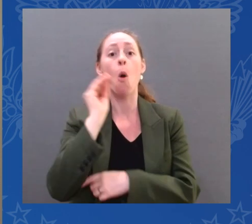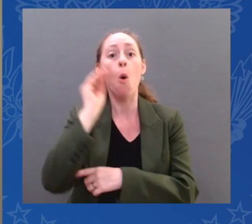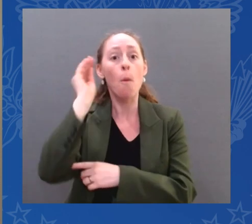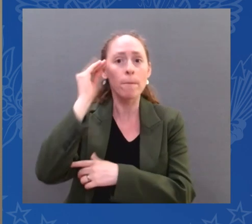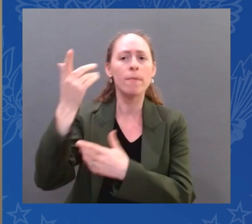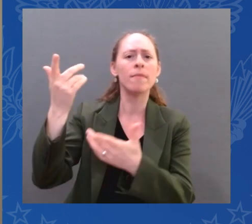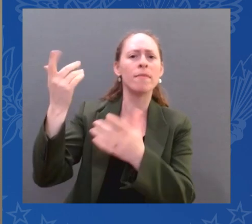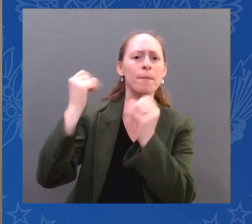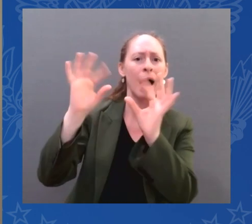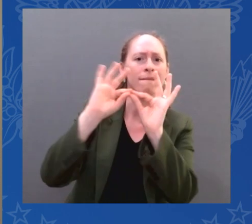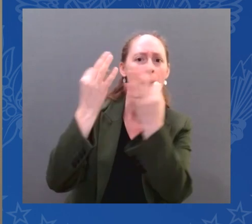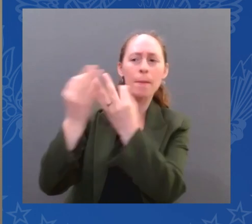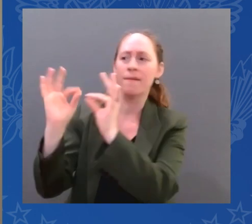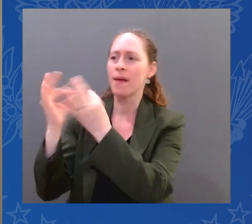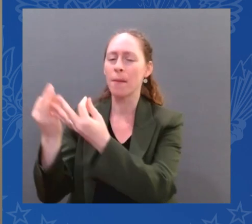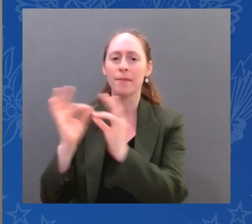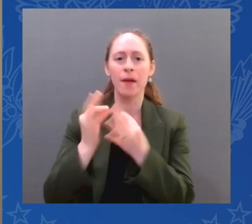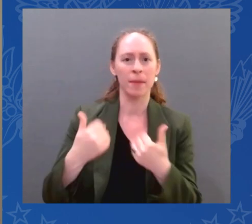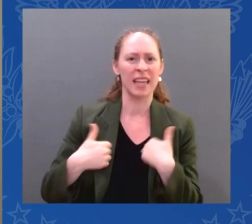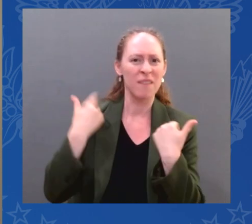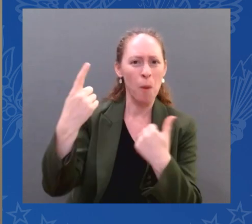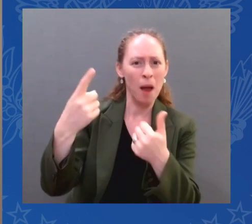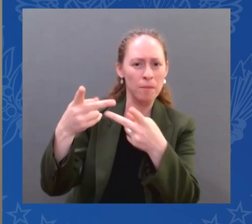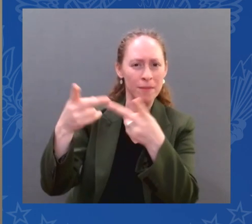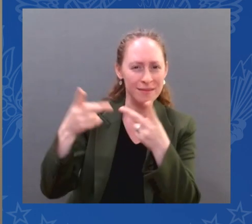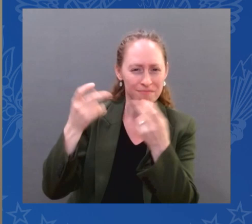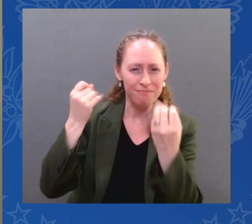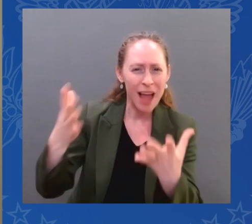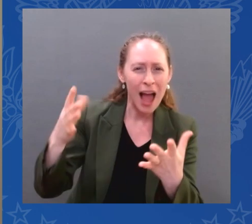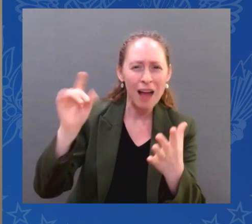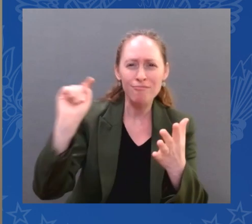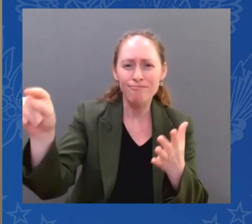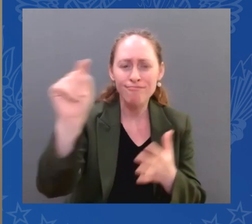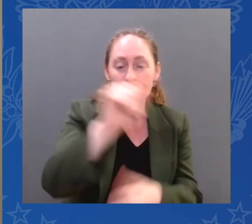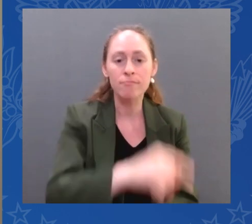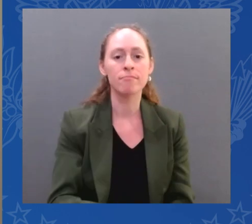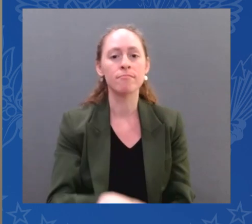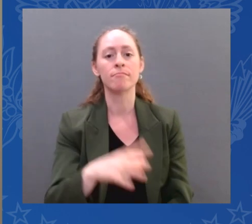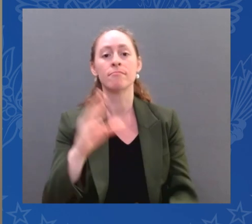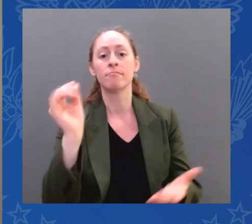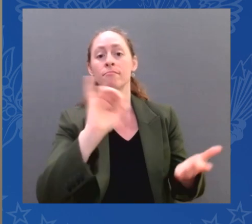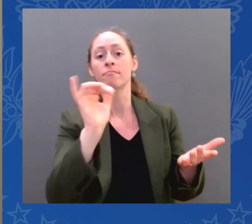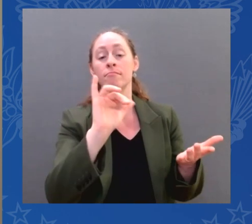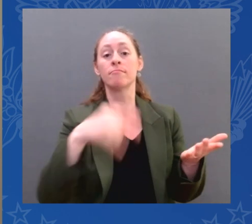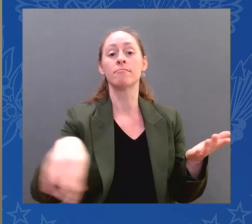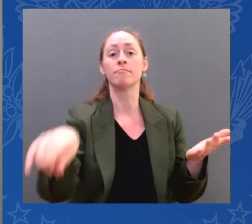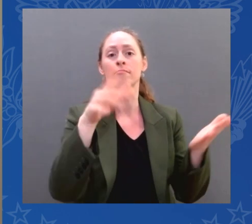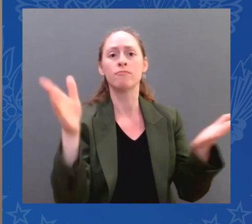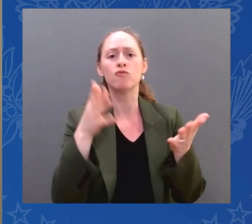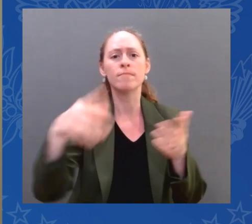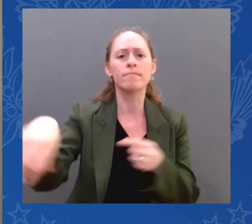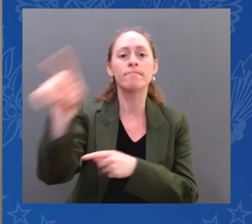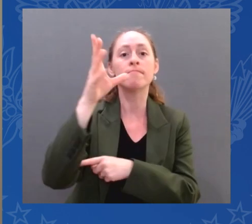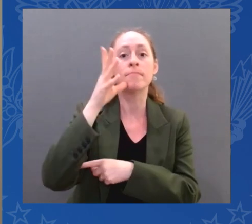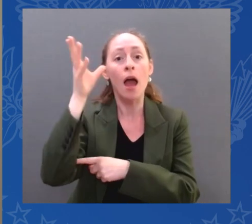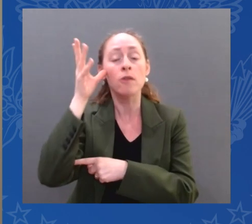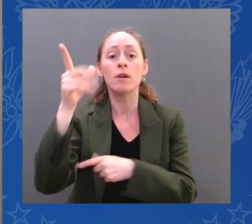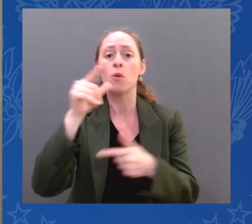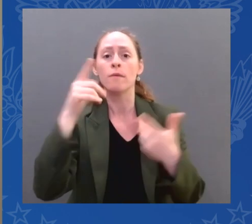It also allows those parents who are up to date on their vaccination the same opportunity to protect their children again as COVID-19 .